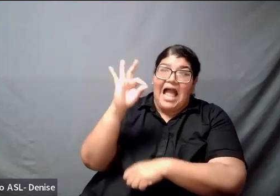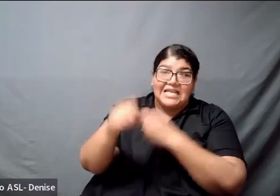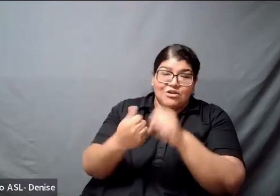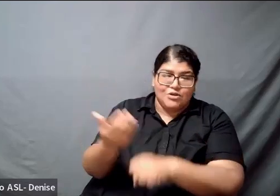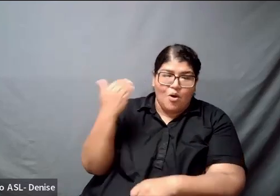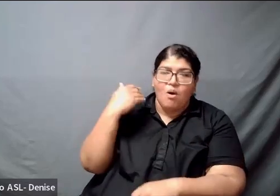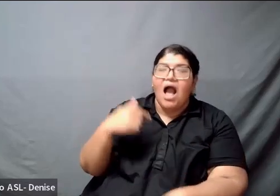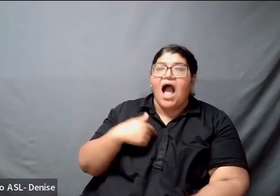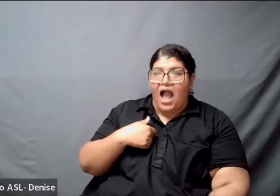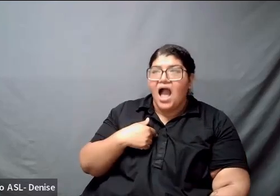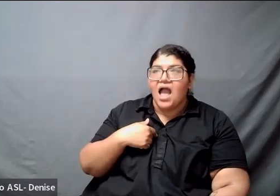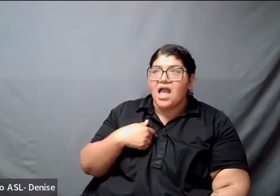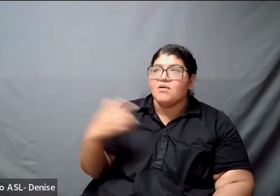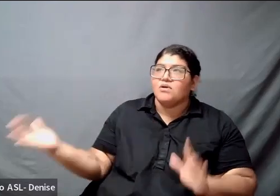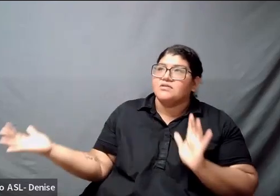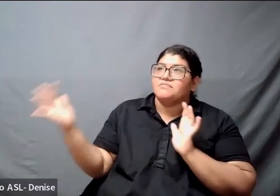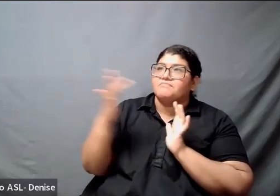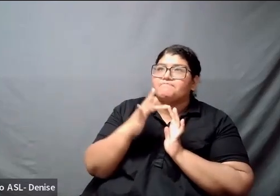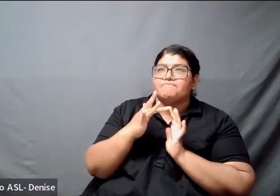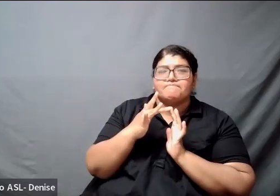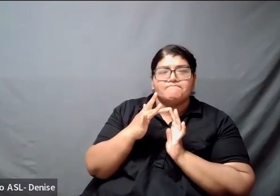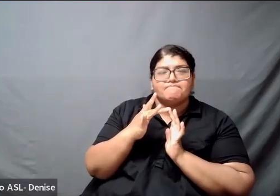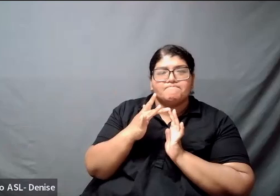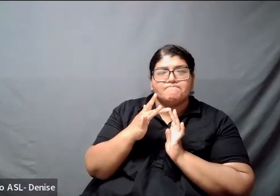I got a movie option for Melissa